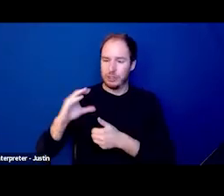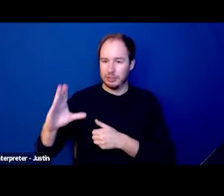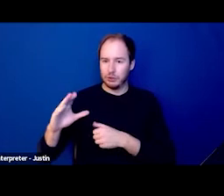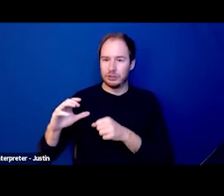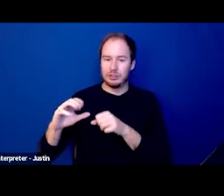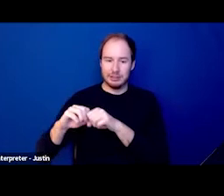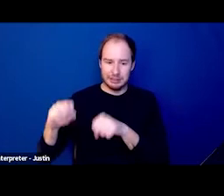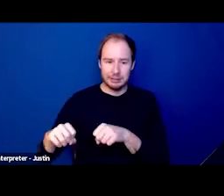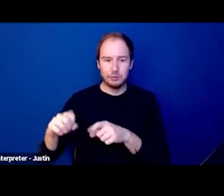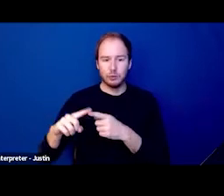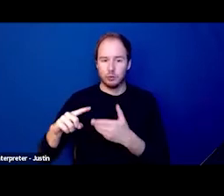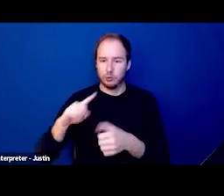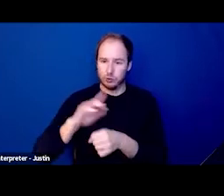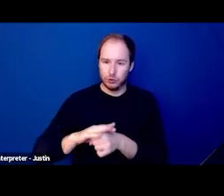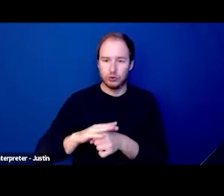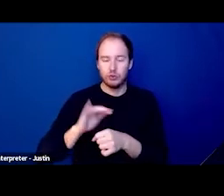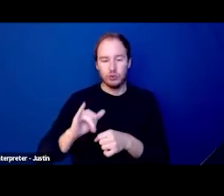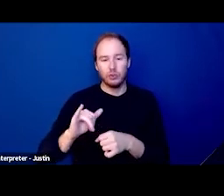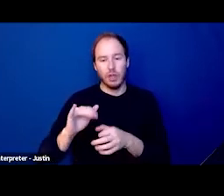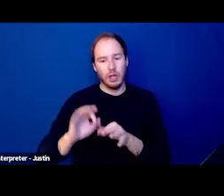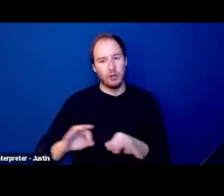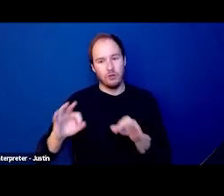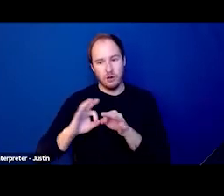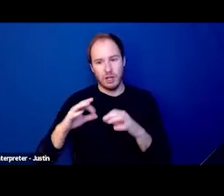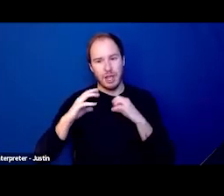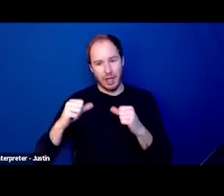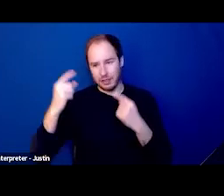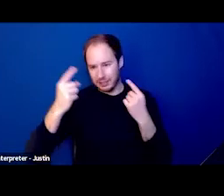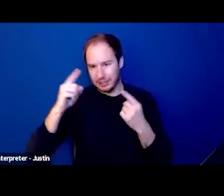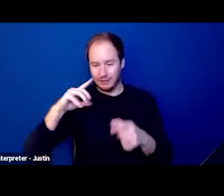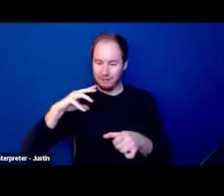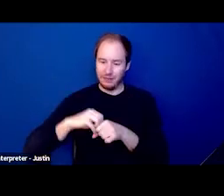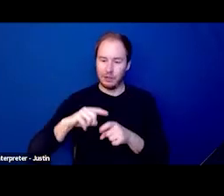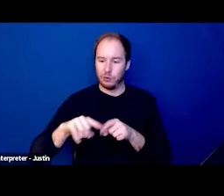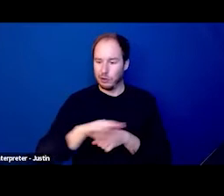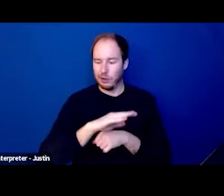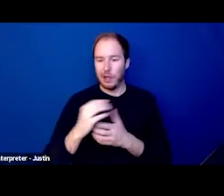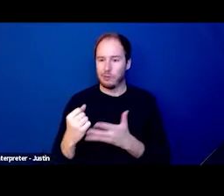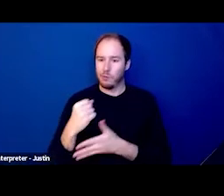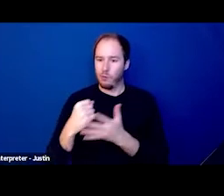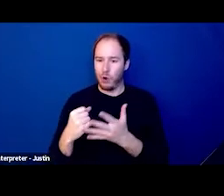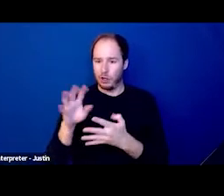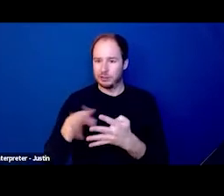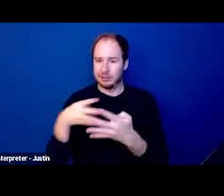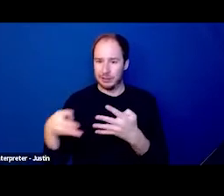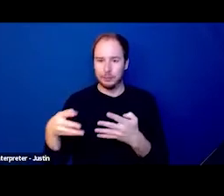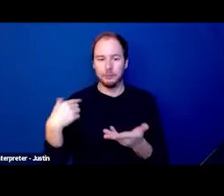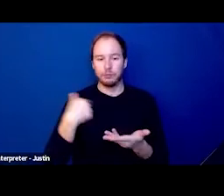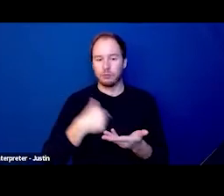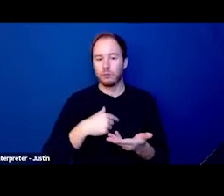to make sure that critical health considerations are factored into their prioritization scheme. So we mentioned that every Coordinated Entry system